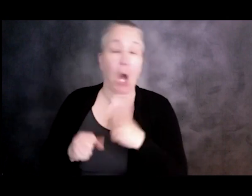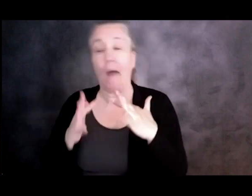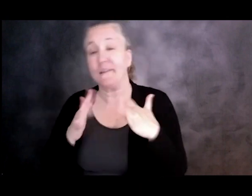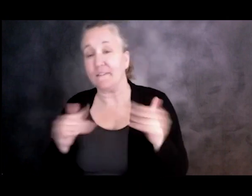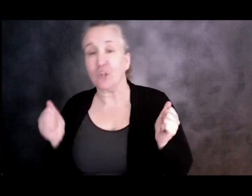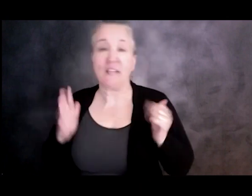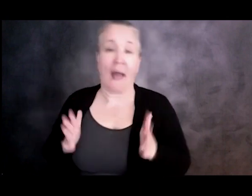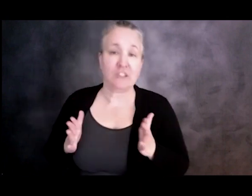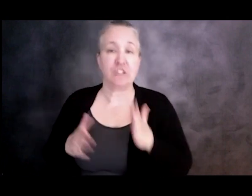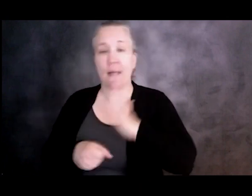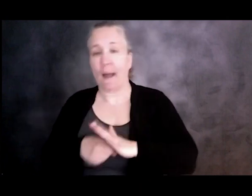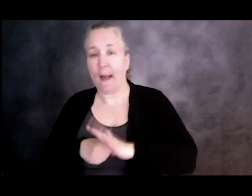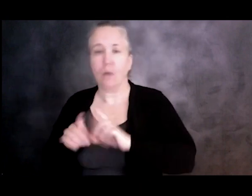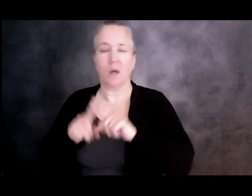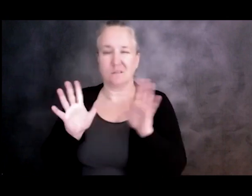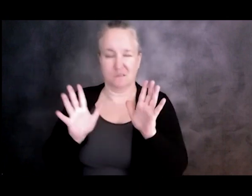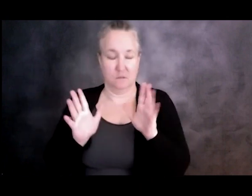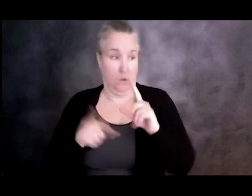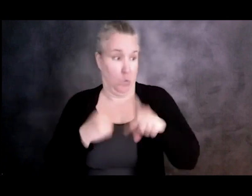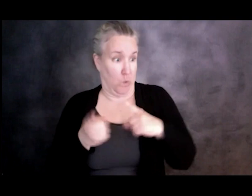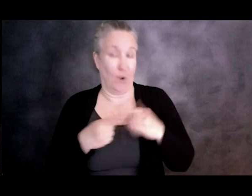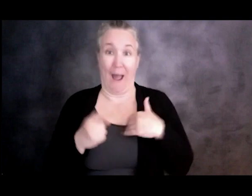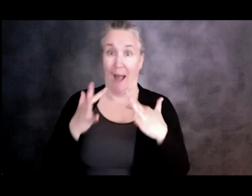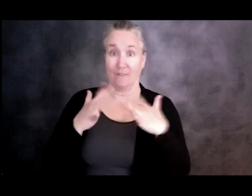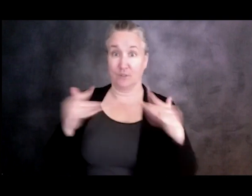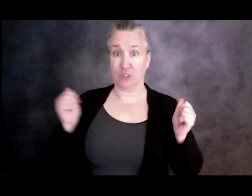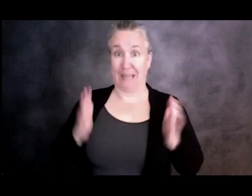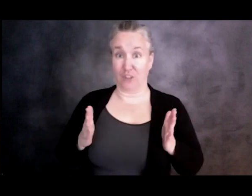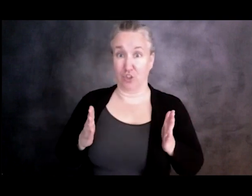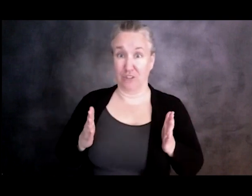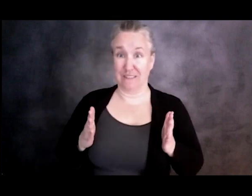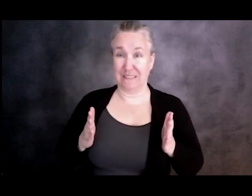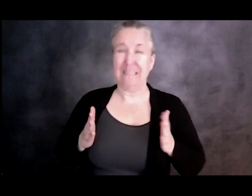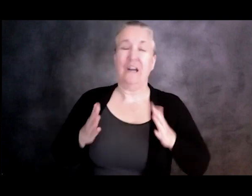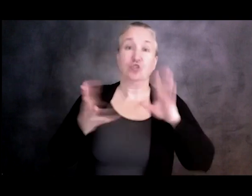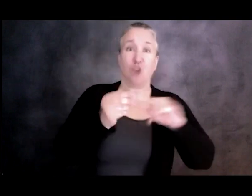that kind of thing. But what does it mean when you have diverse actors telling the same kind of story?